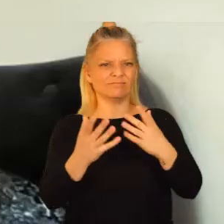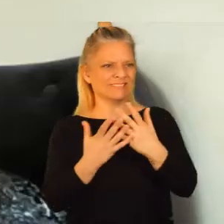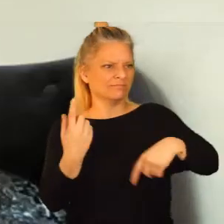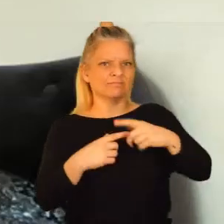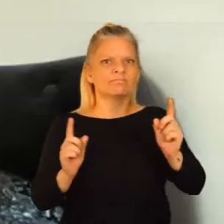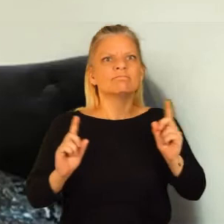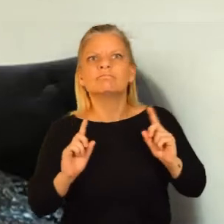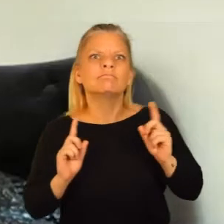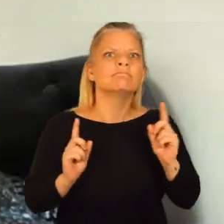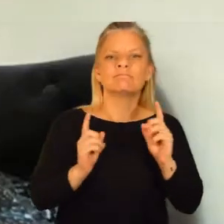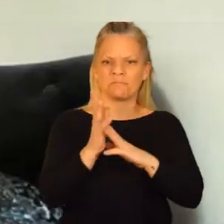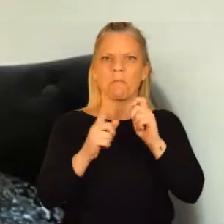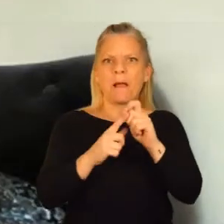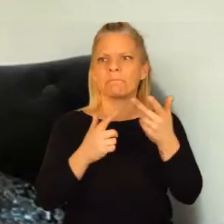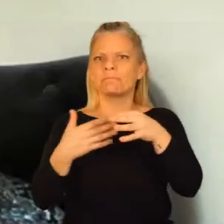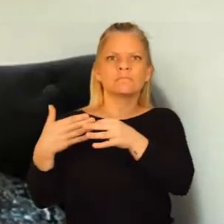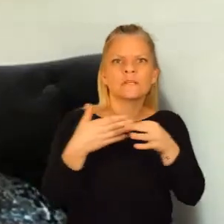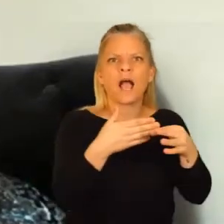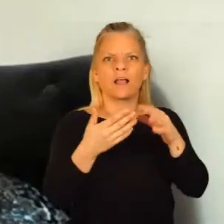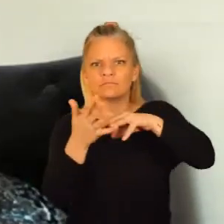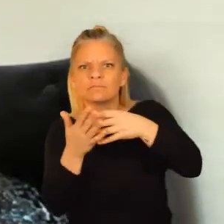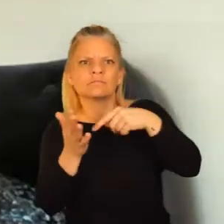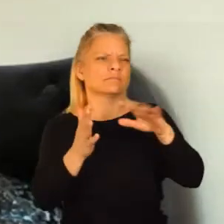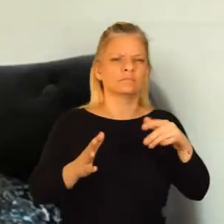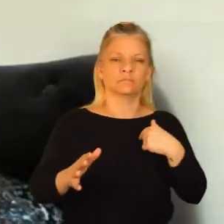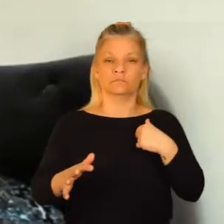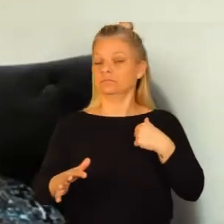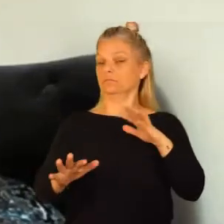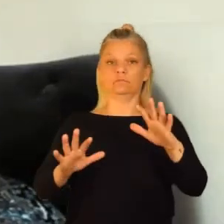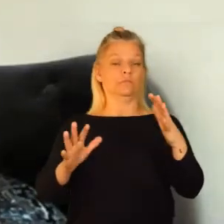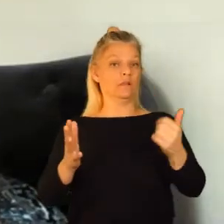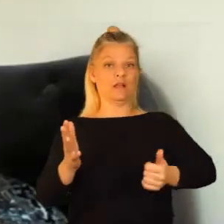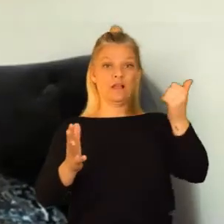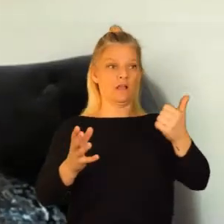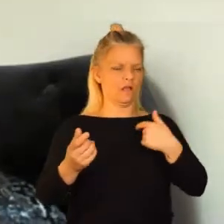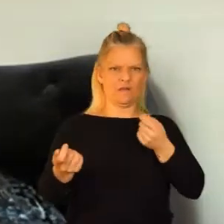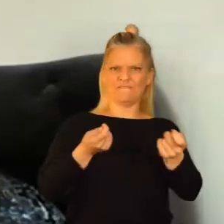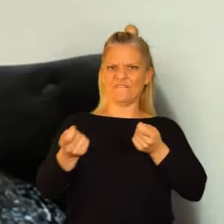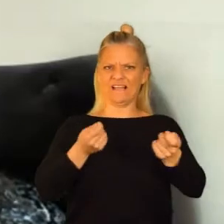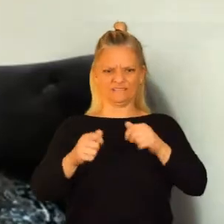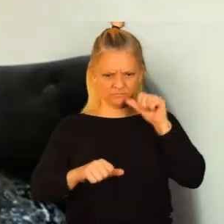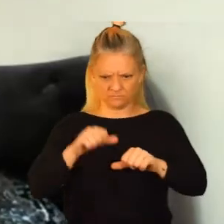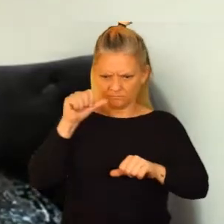Often when people came on the facilitation training they were craving like a map a guide.